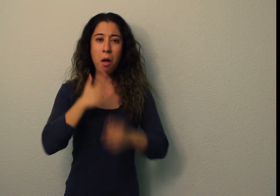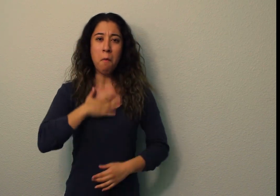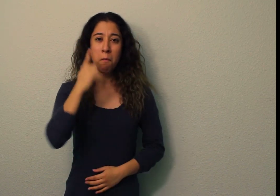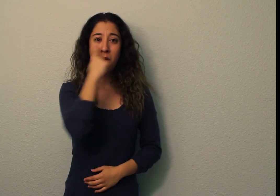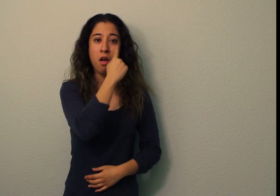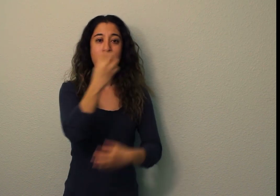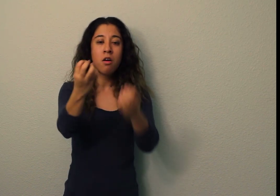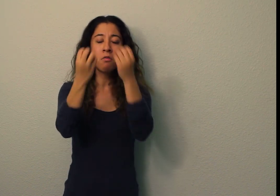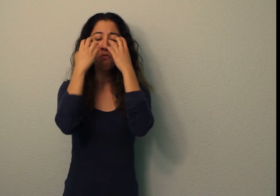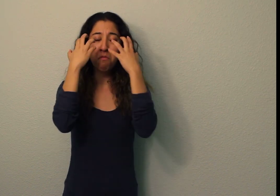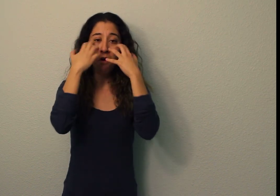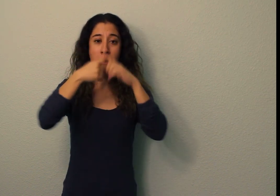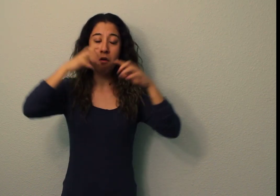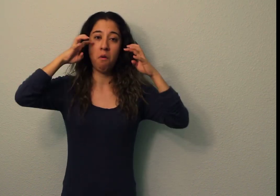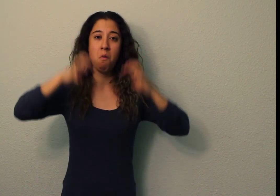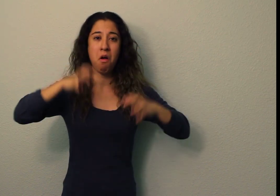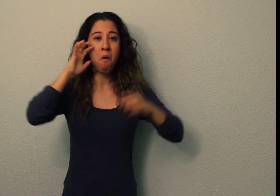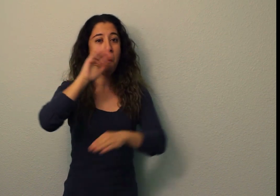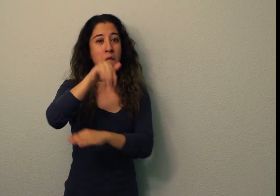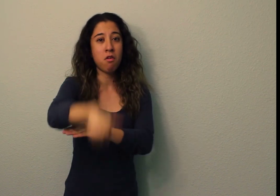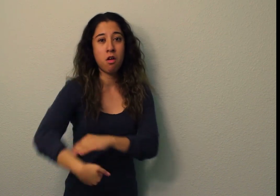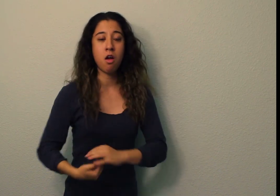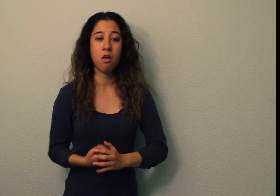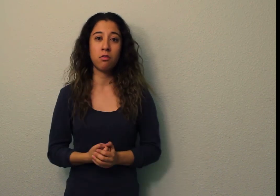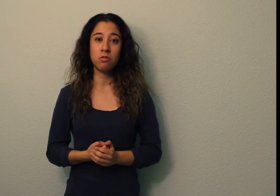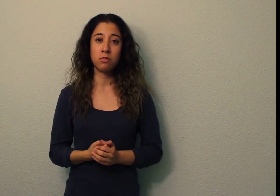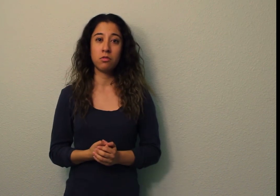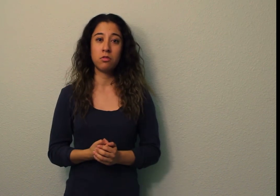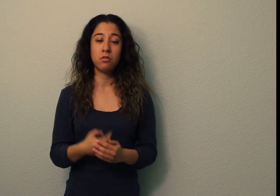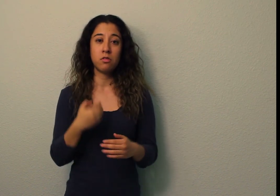and my eyes were puffy from crying